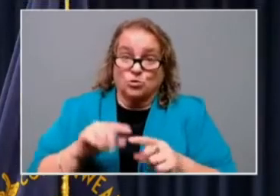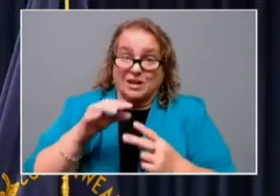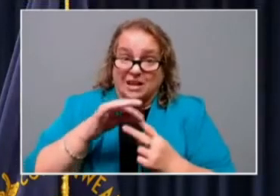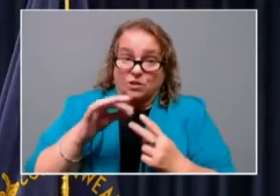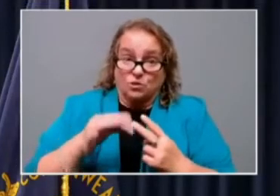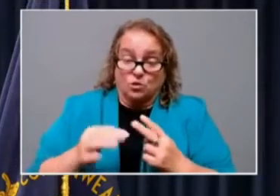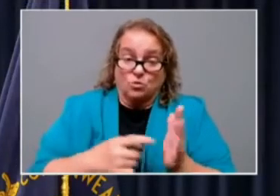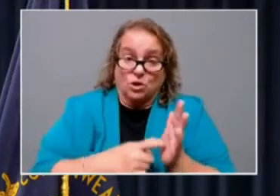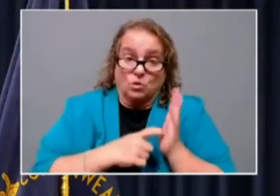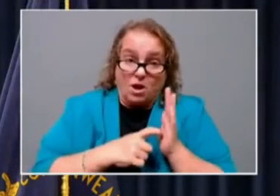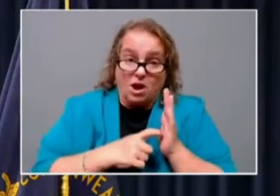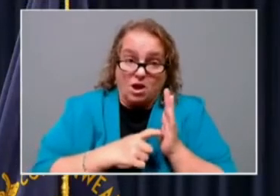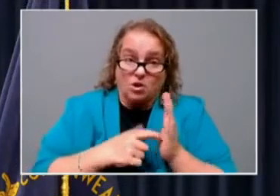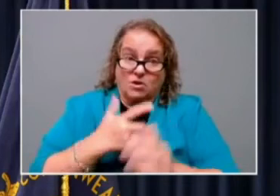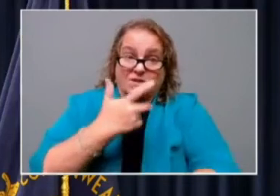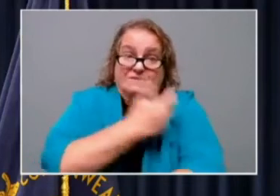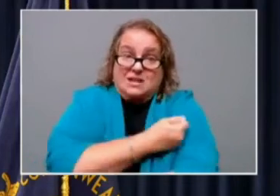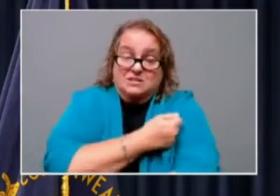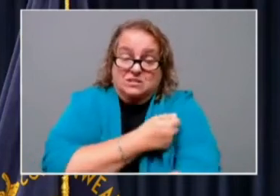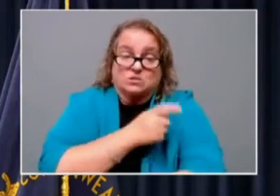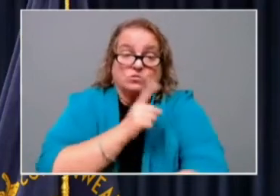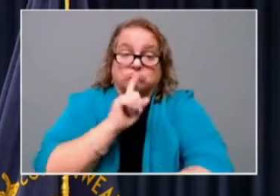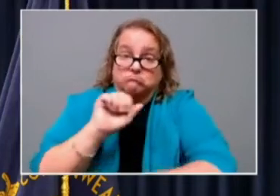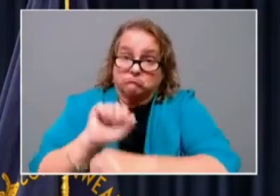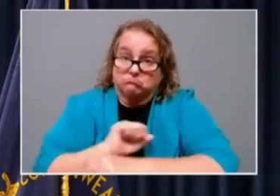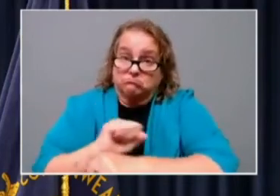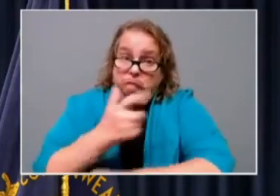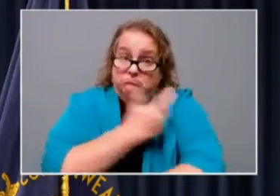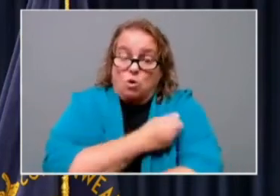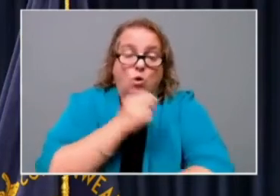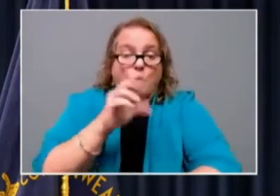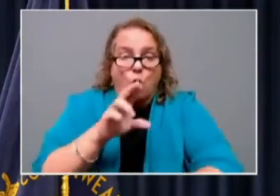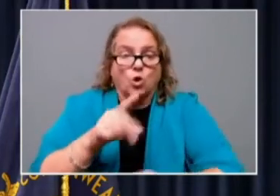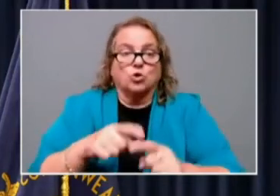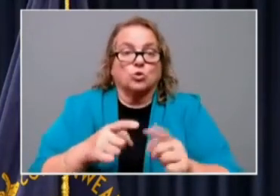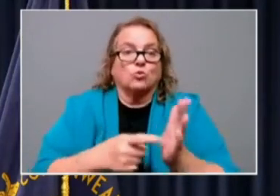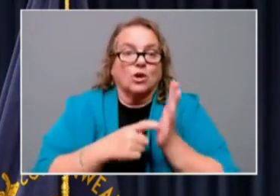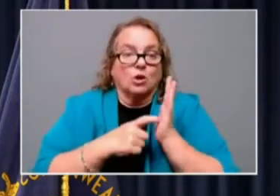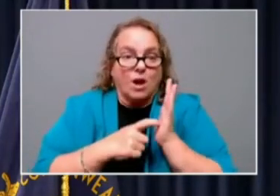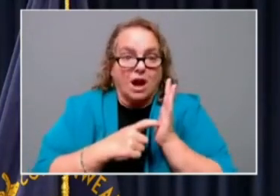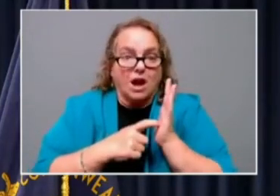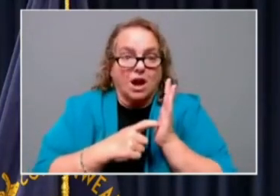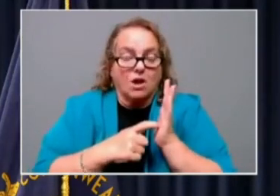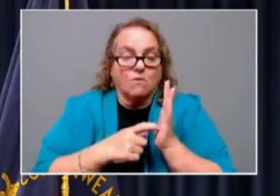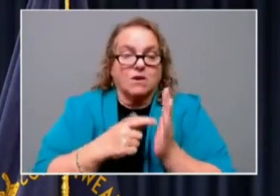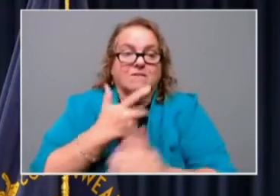like an actual mandate or to require either vaccinations or regular testing